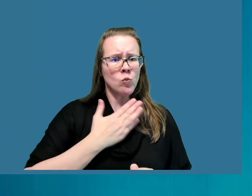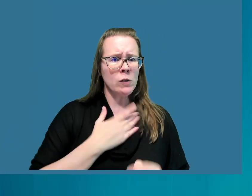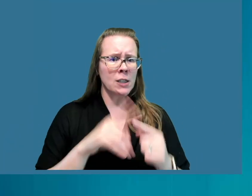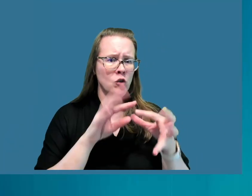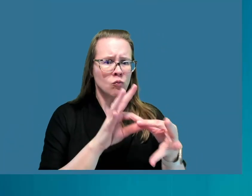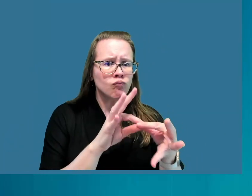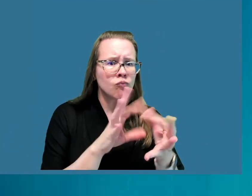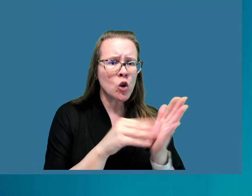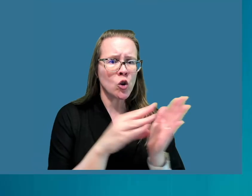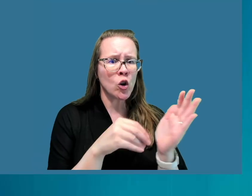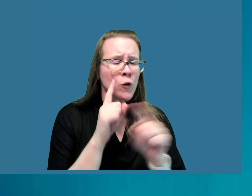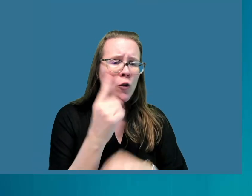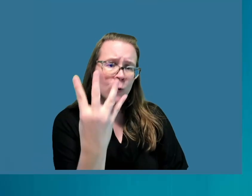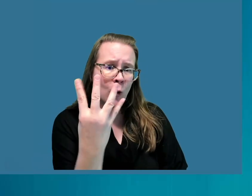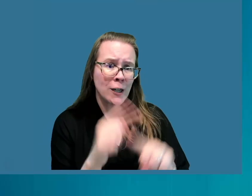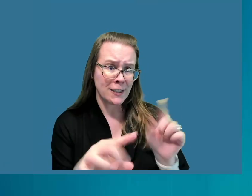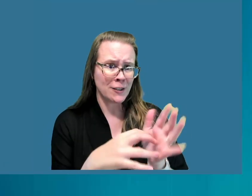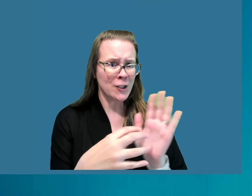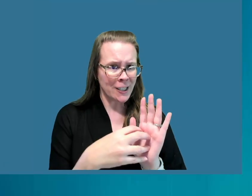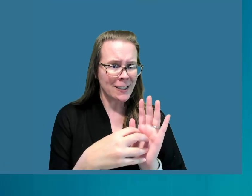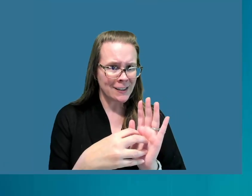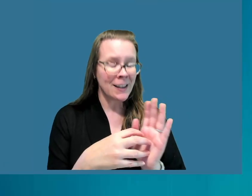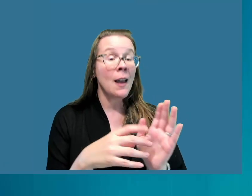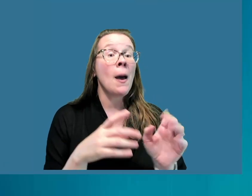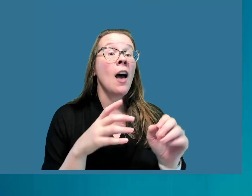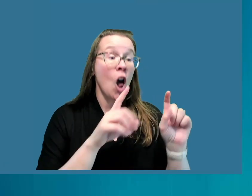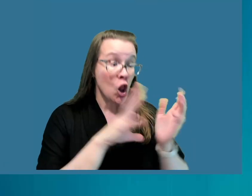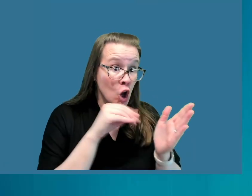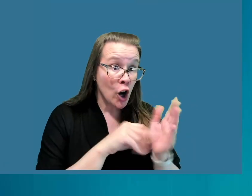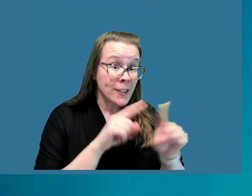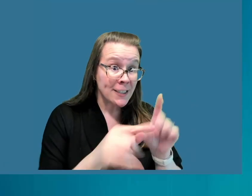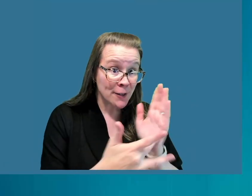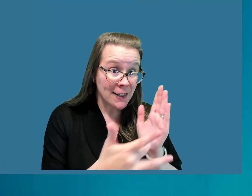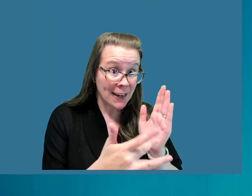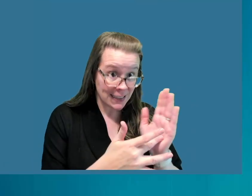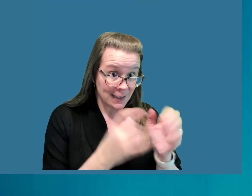future cookies any way they want. And it's a nice balance because kids will tend to--they'll be,